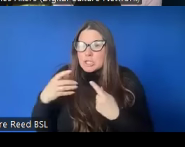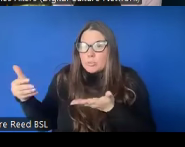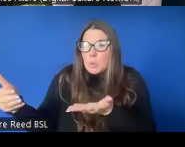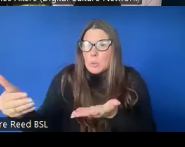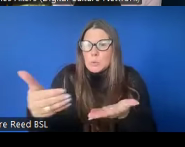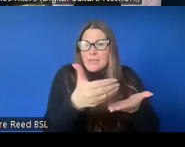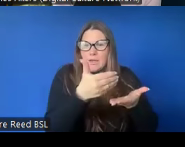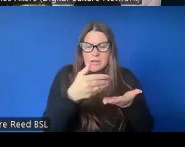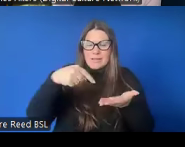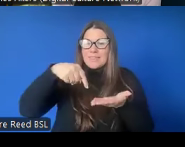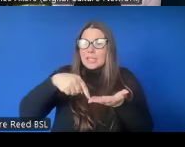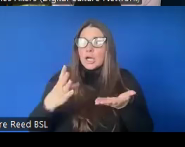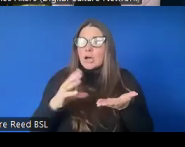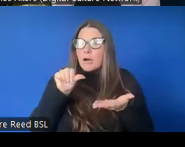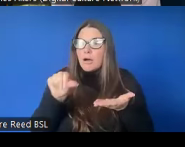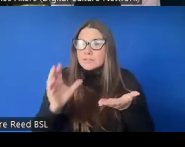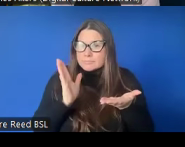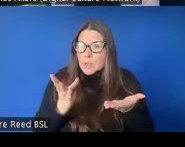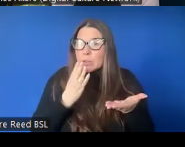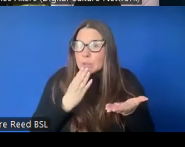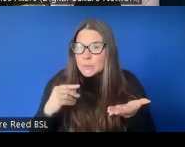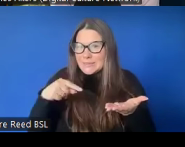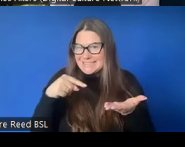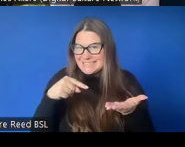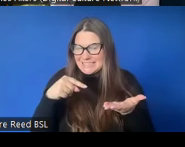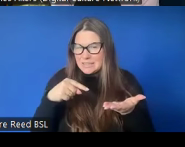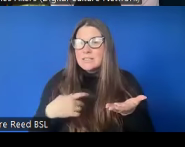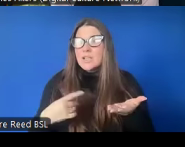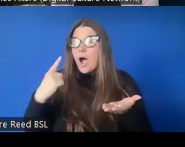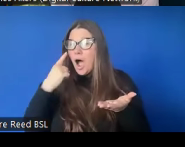I think we're in a position now, especially in our sector, where we're collecting a lot of data.